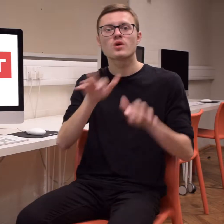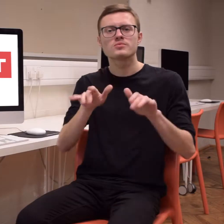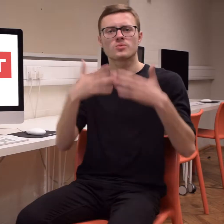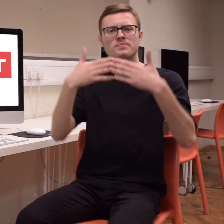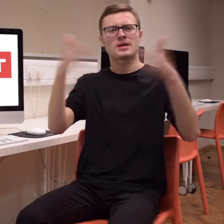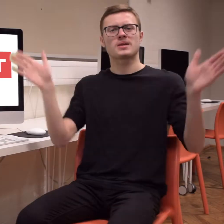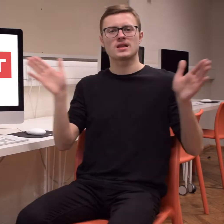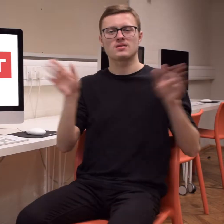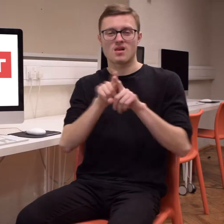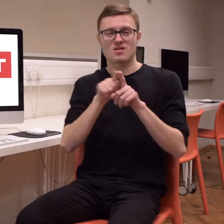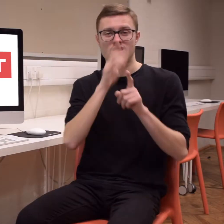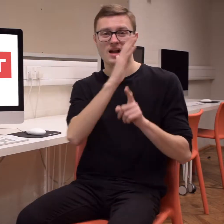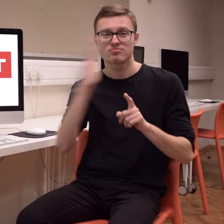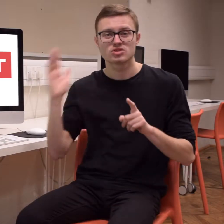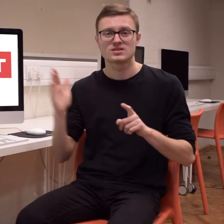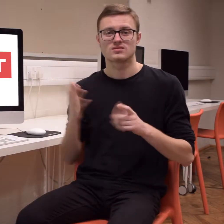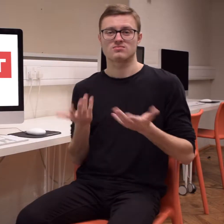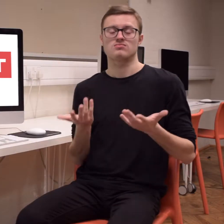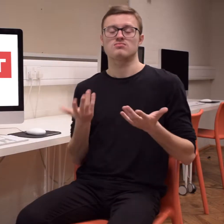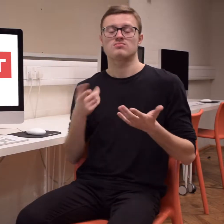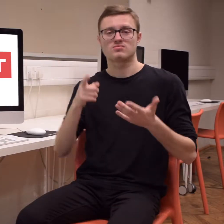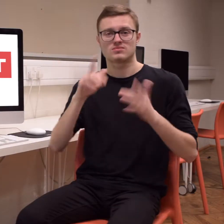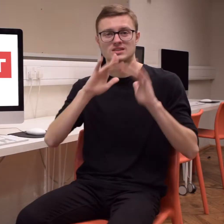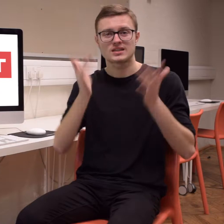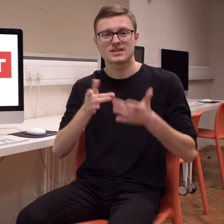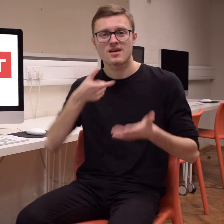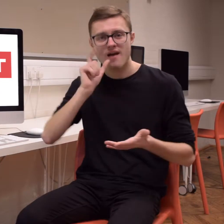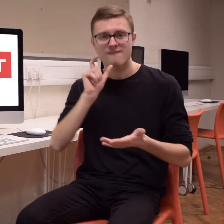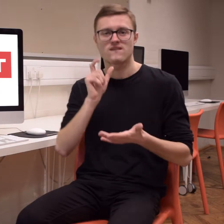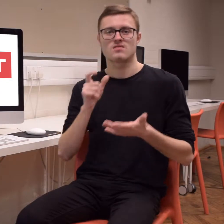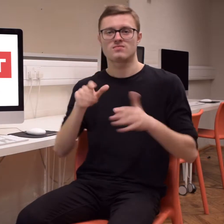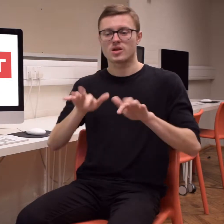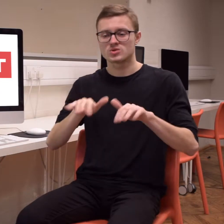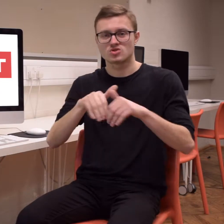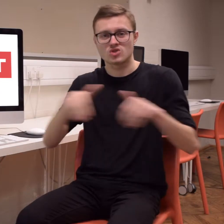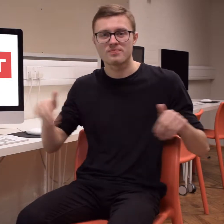If you are using a public computer (eg. at a library, internet cafe, computer shop, or even a shared